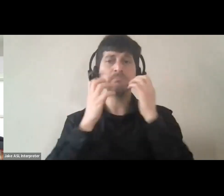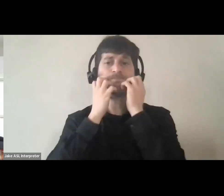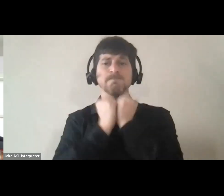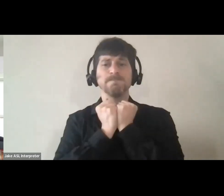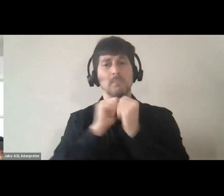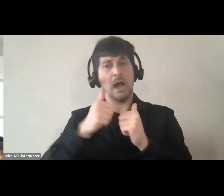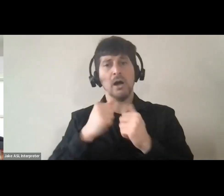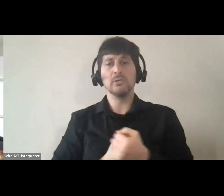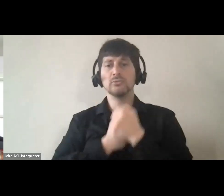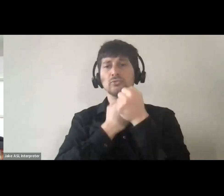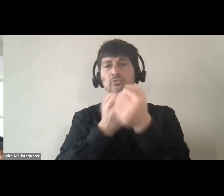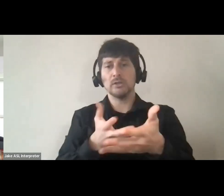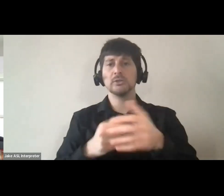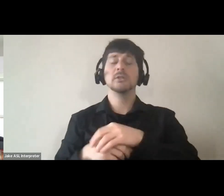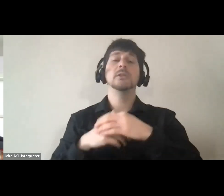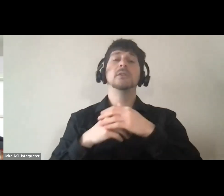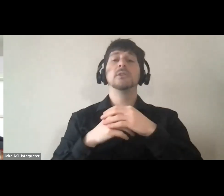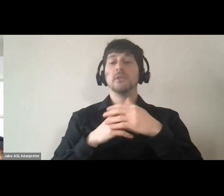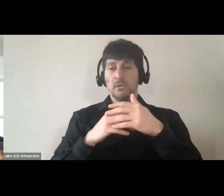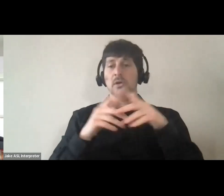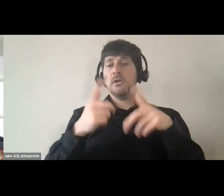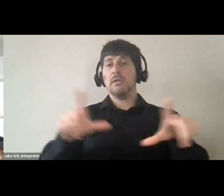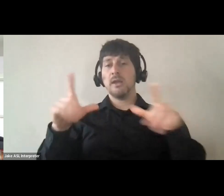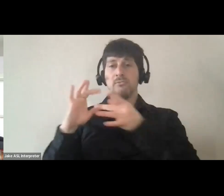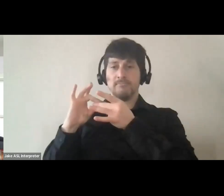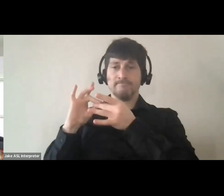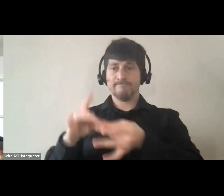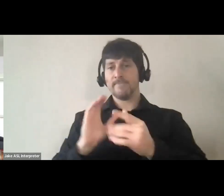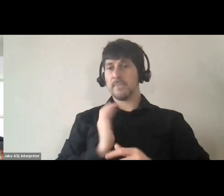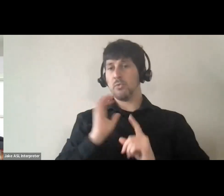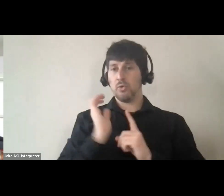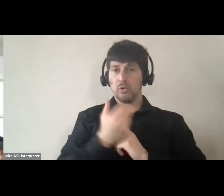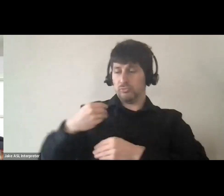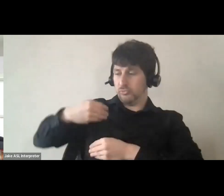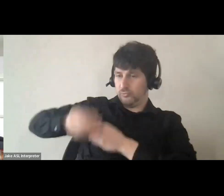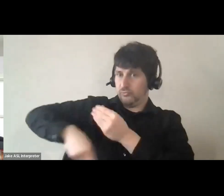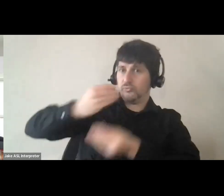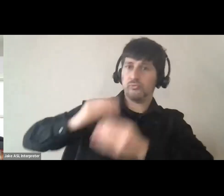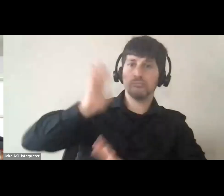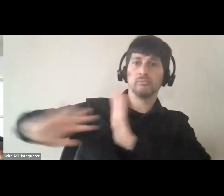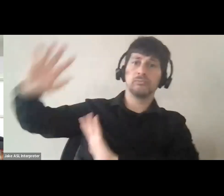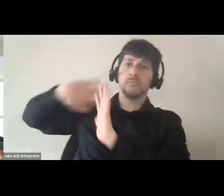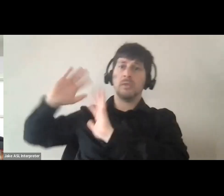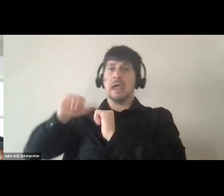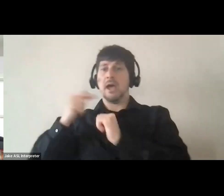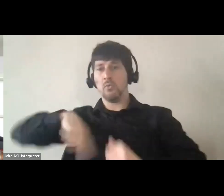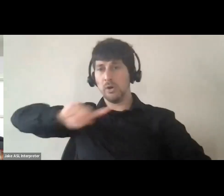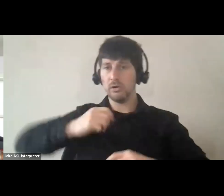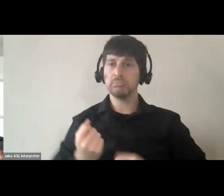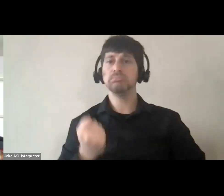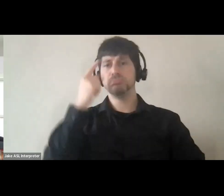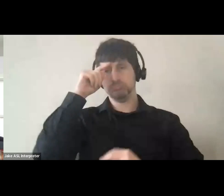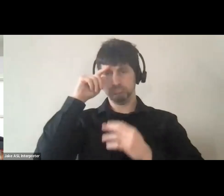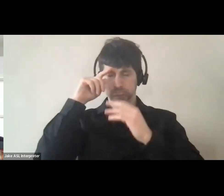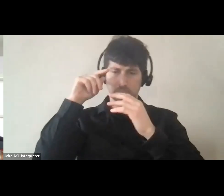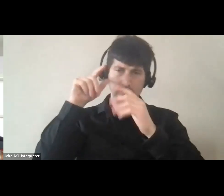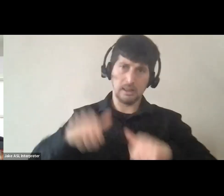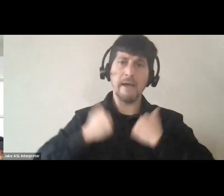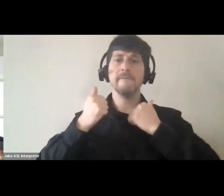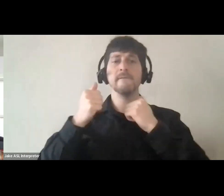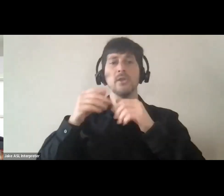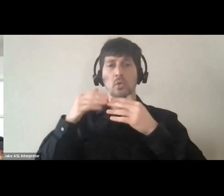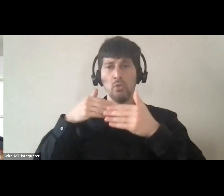They are all precious means of expression.